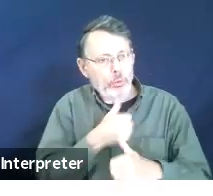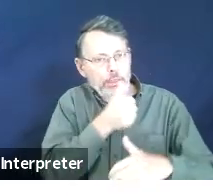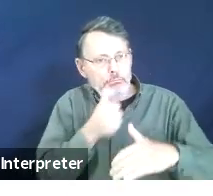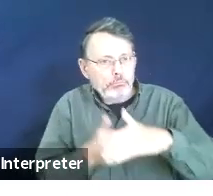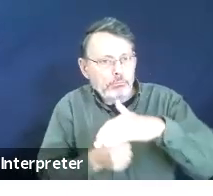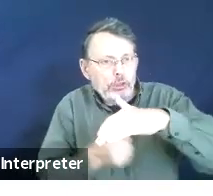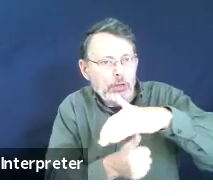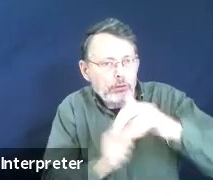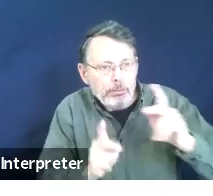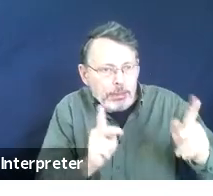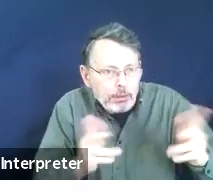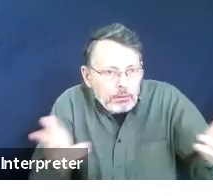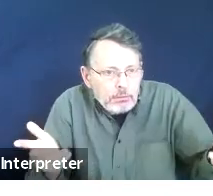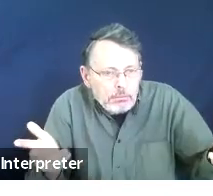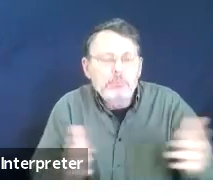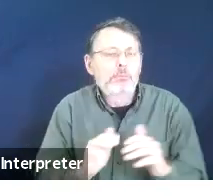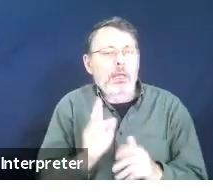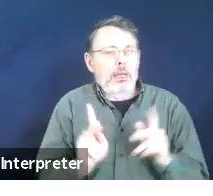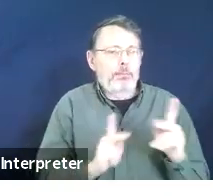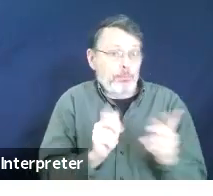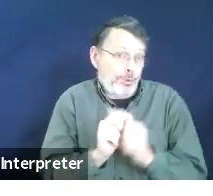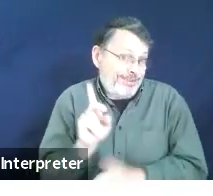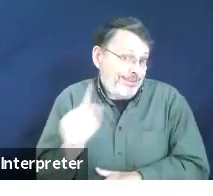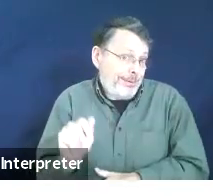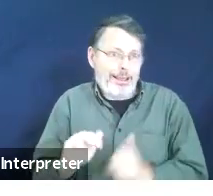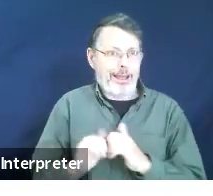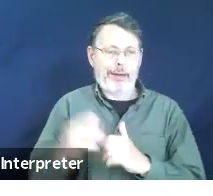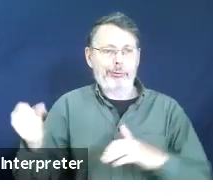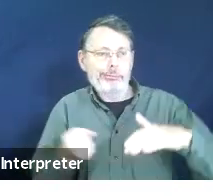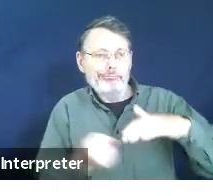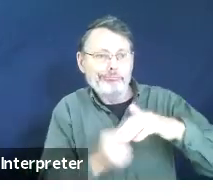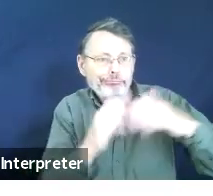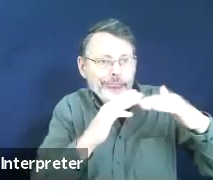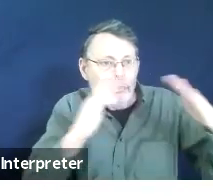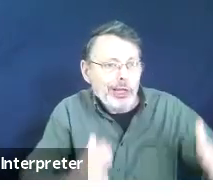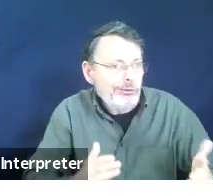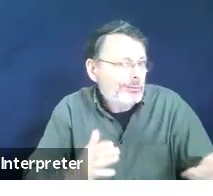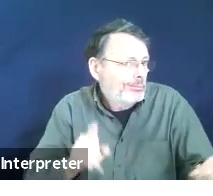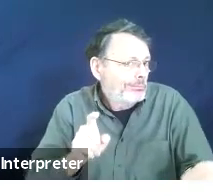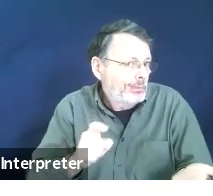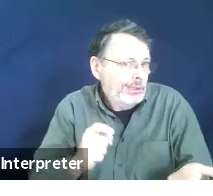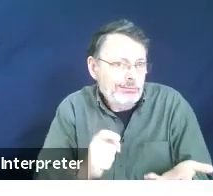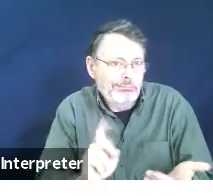and also individuals with disabilities who might need shelter services but can't do so in